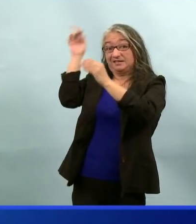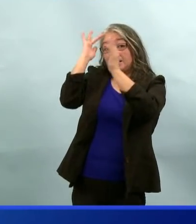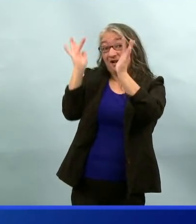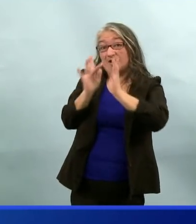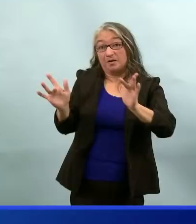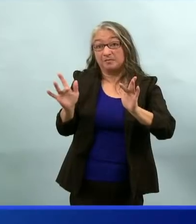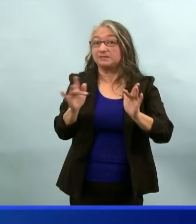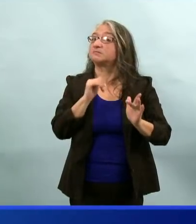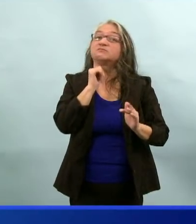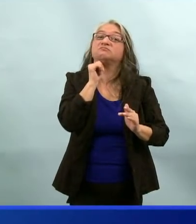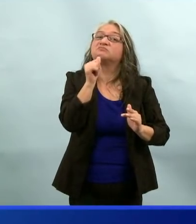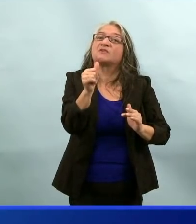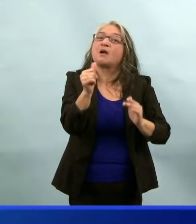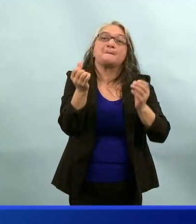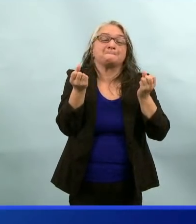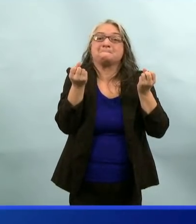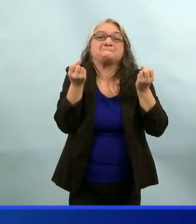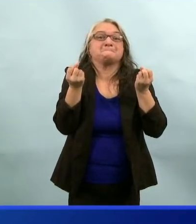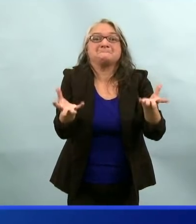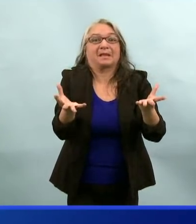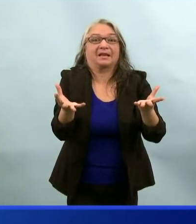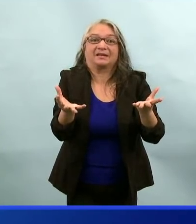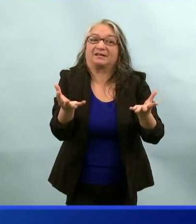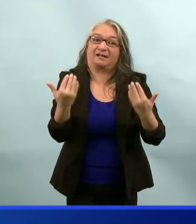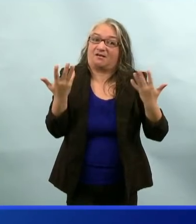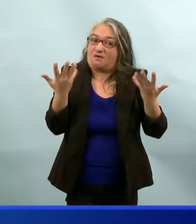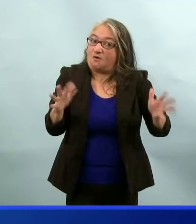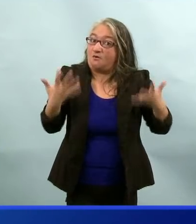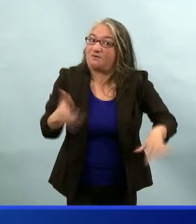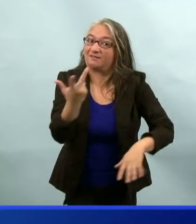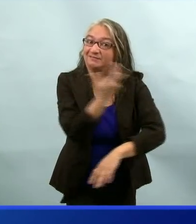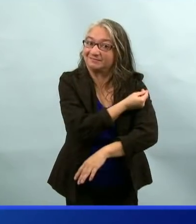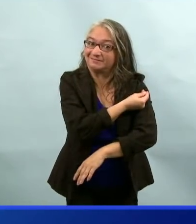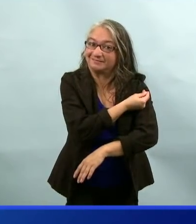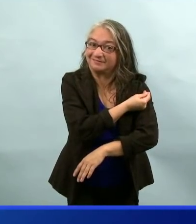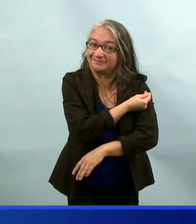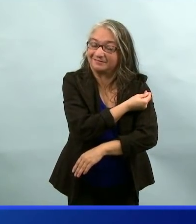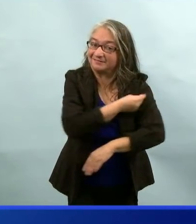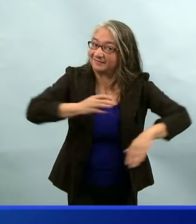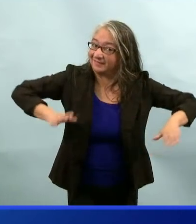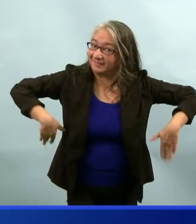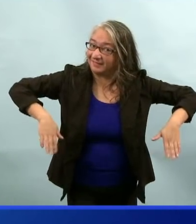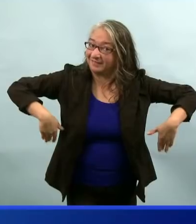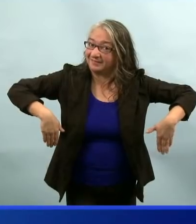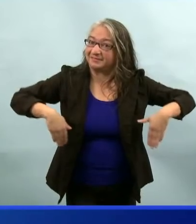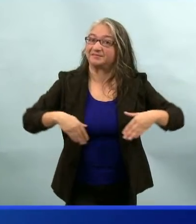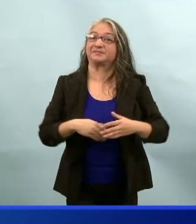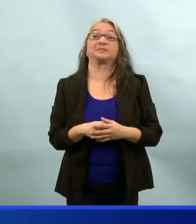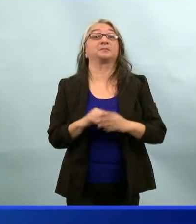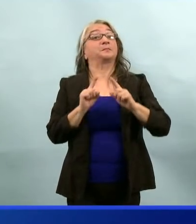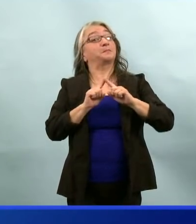we are however seeing some positive breakthrough infections amongst fully vaccinated personal care